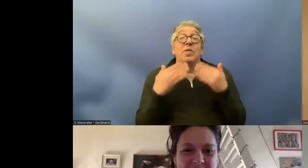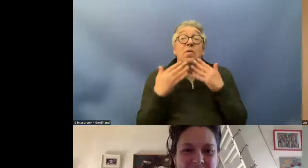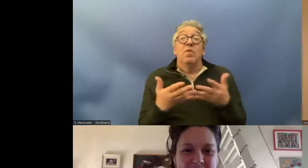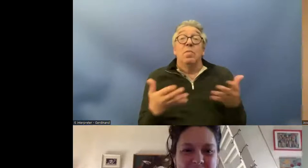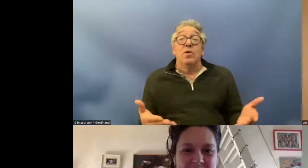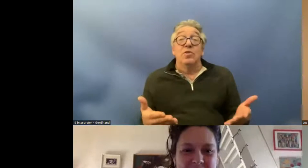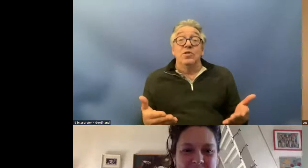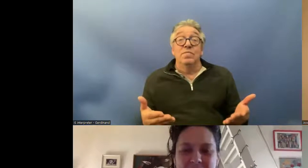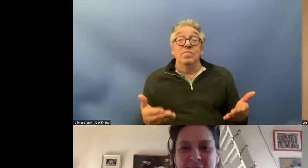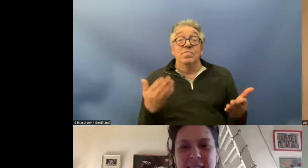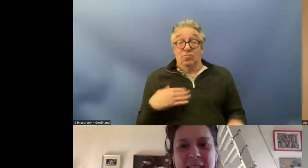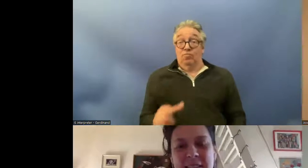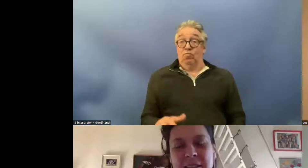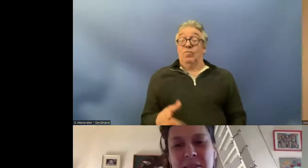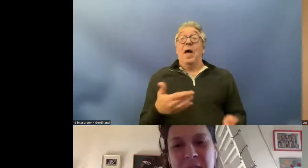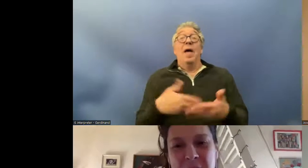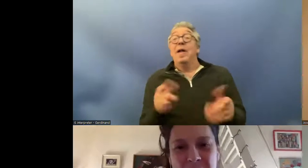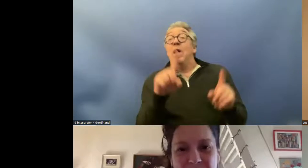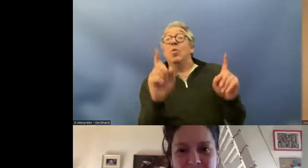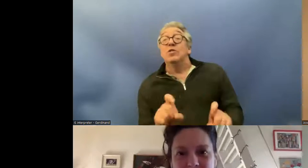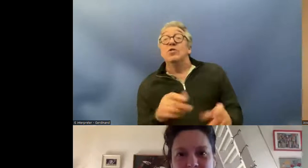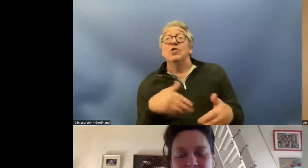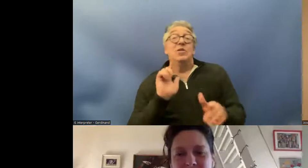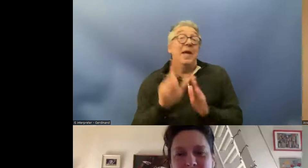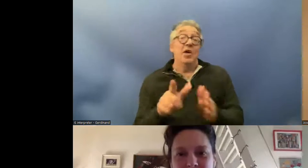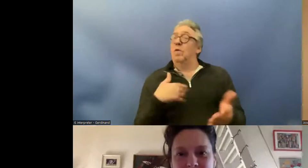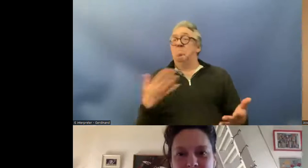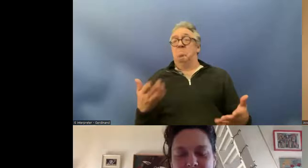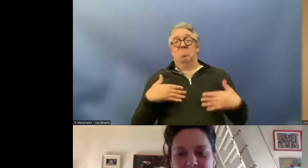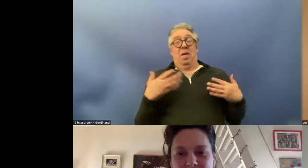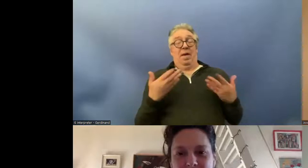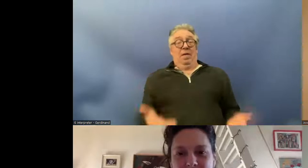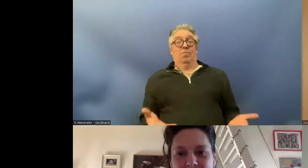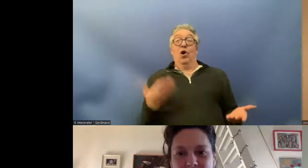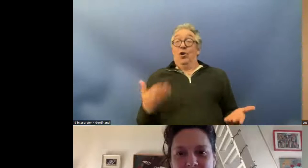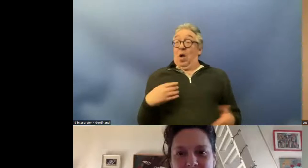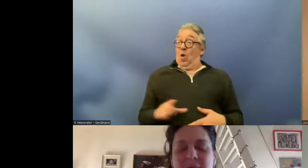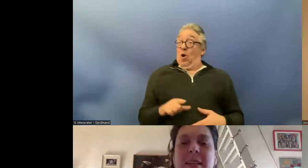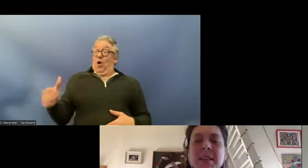And I'll remain available for any questions. I guess, I'll give back the floor to Elizabeth.